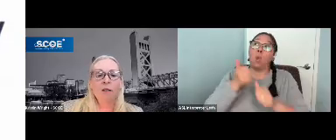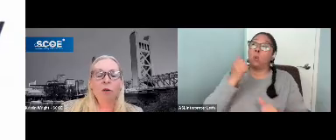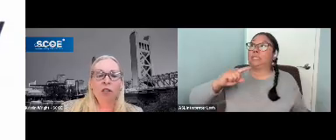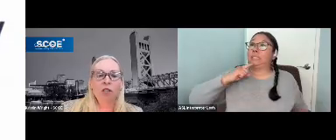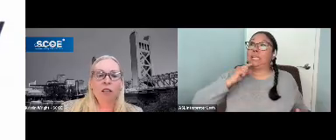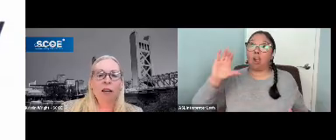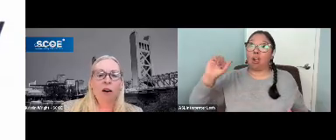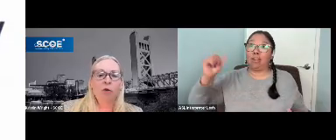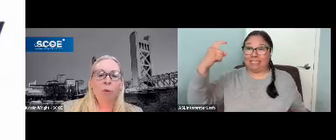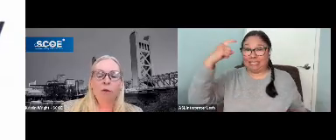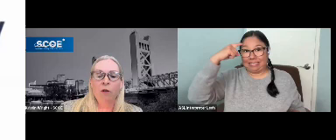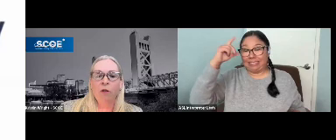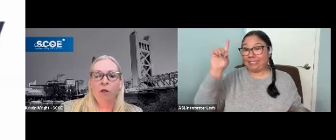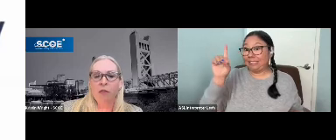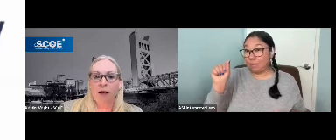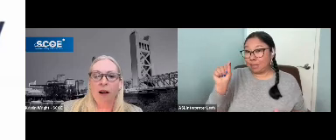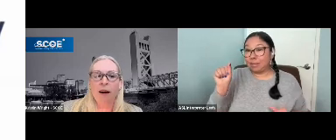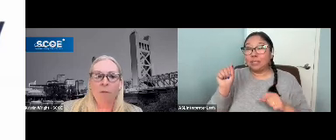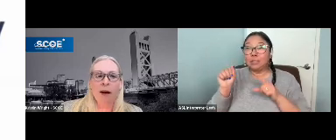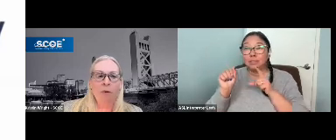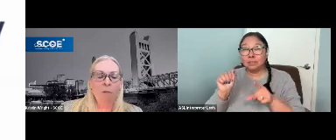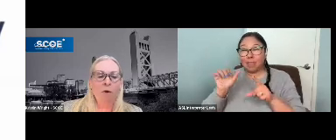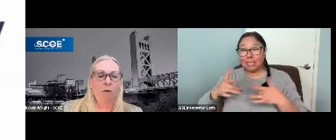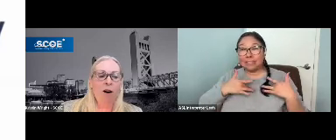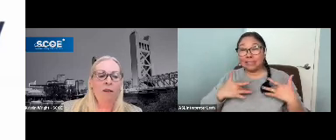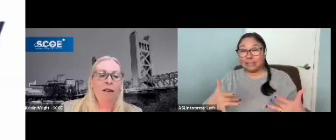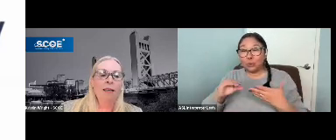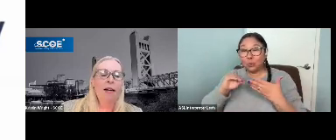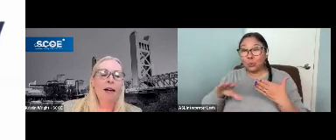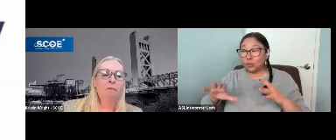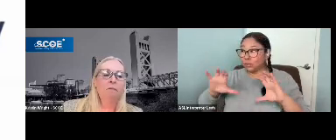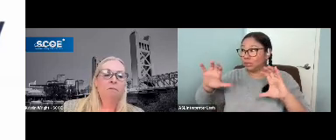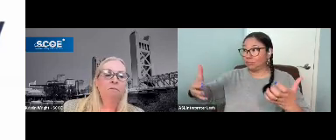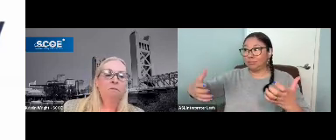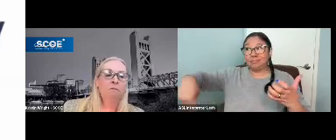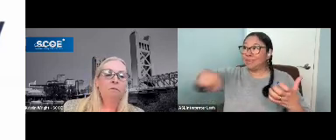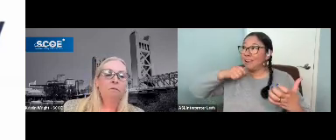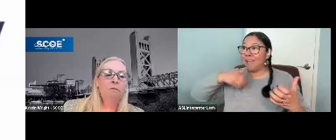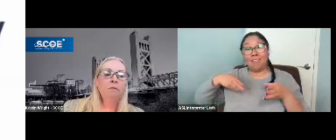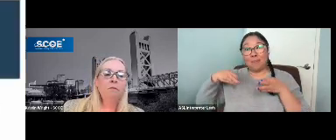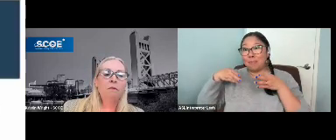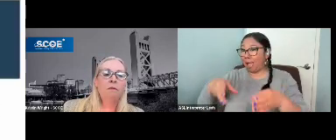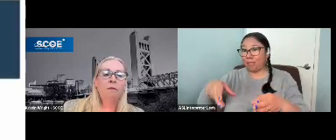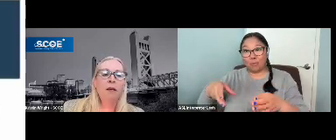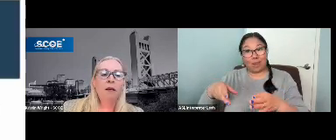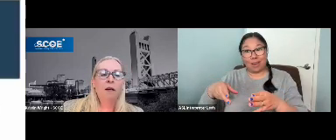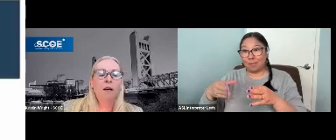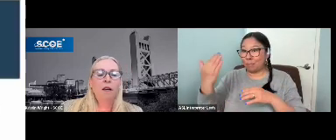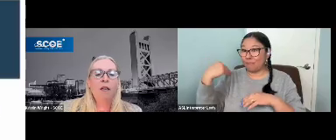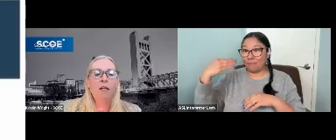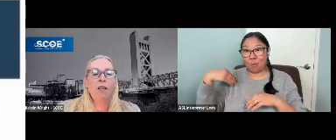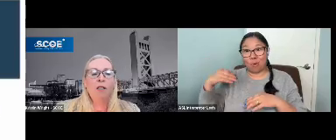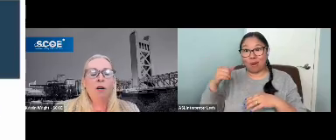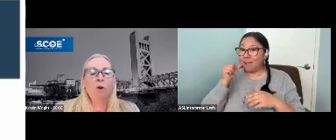and this is traditionally our group of students who did not have a pathway before. Next slide.